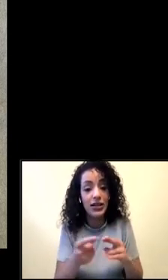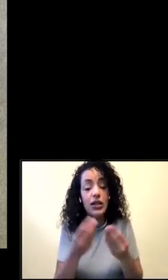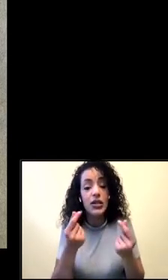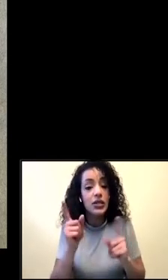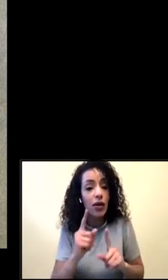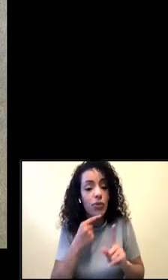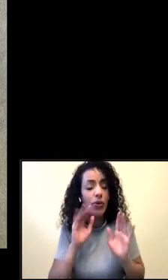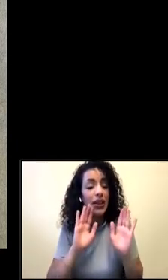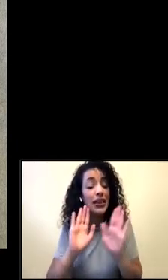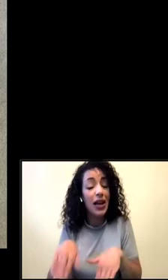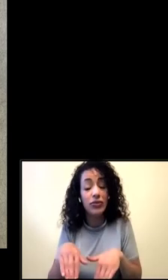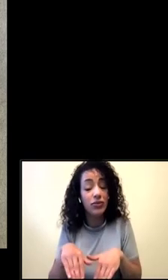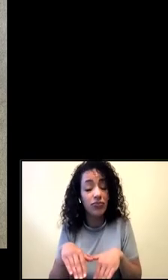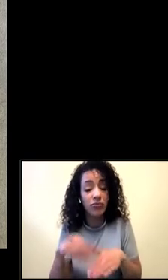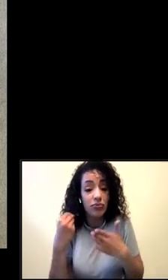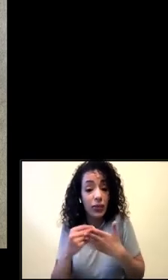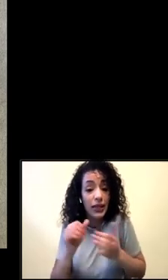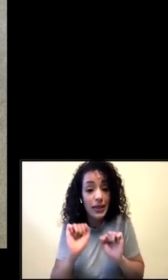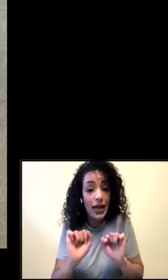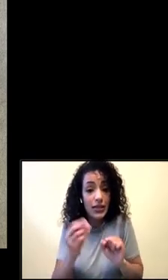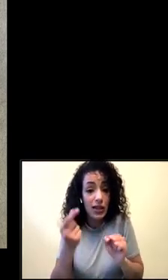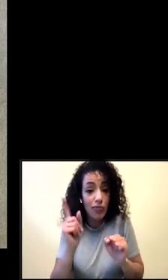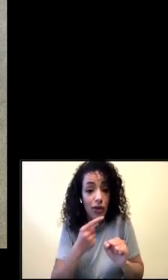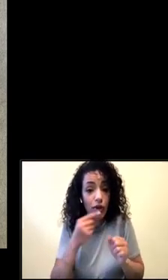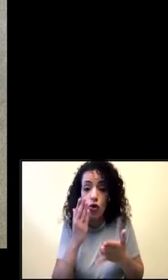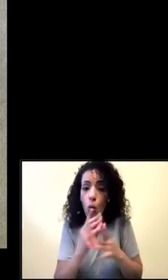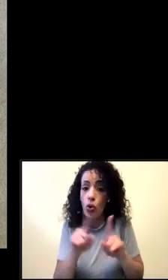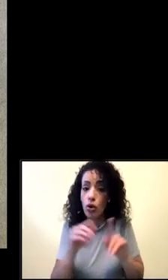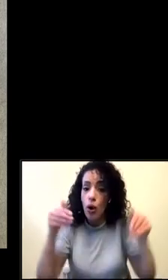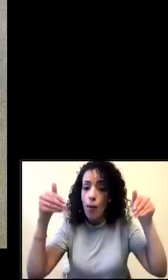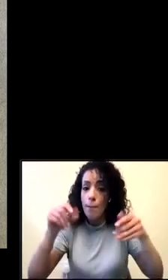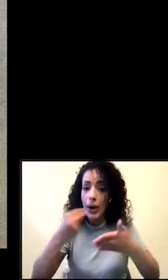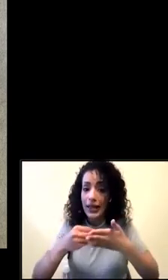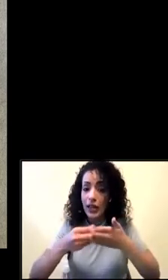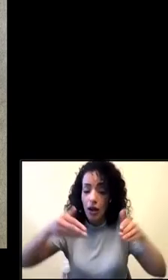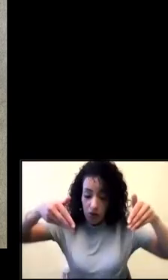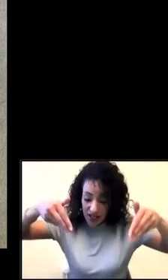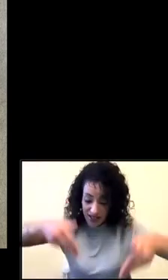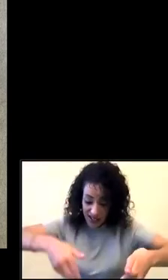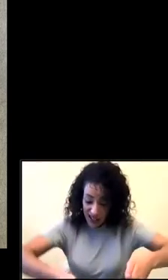all their money as well some people also buried their money inside the grounds and walls. Because